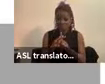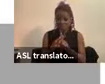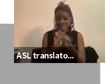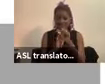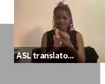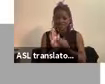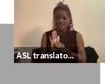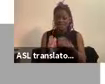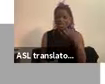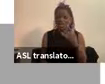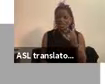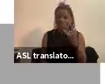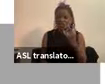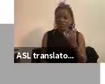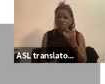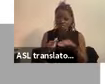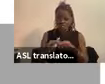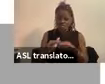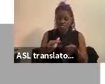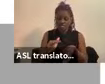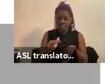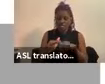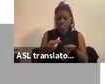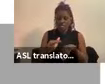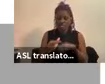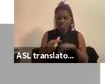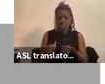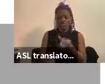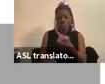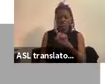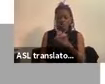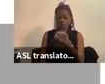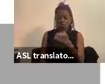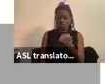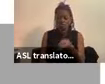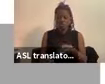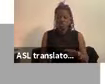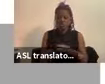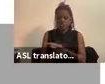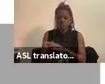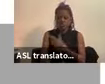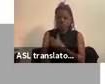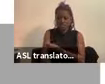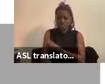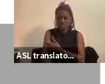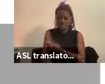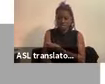Less than one percent of the fully vaccinated population has been infected with Copan 19.